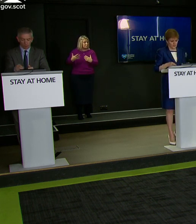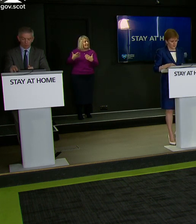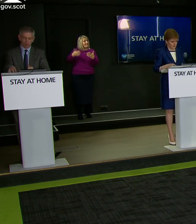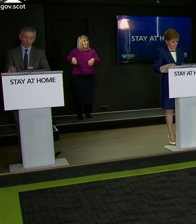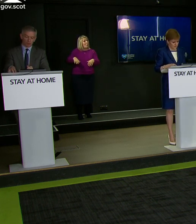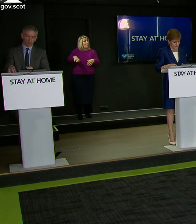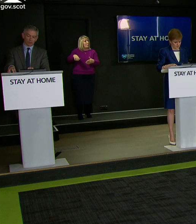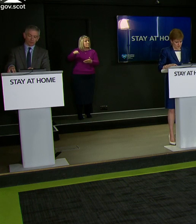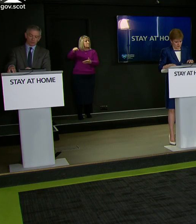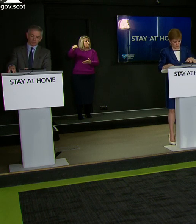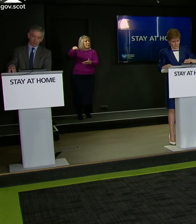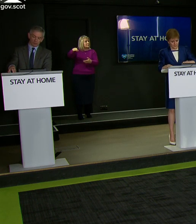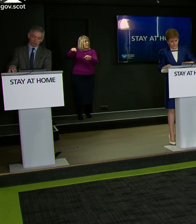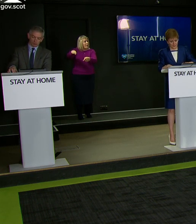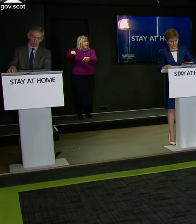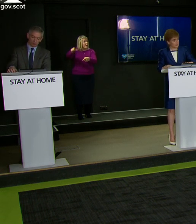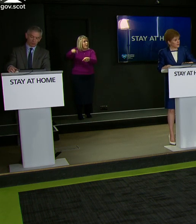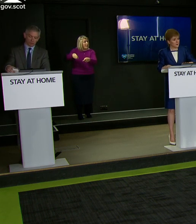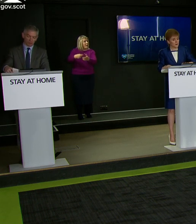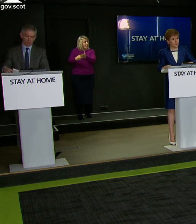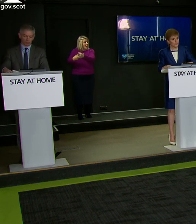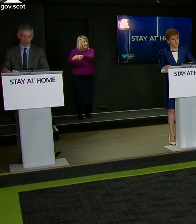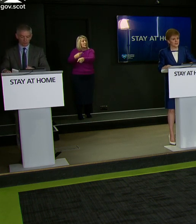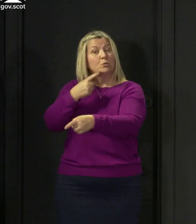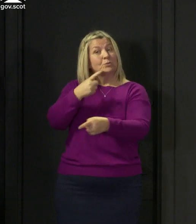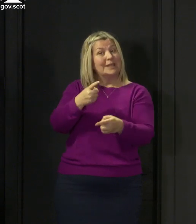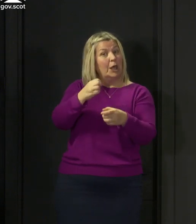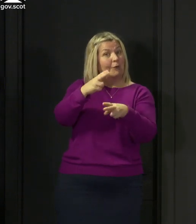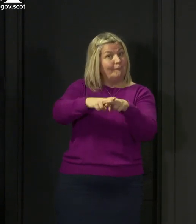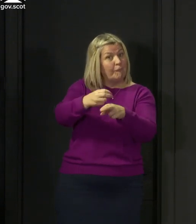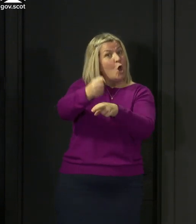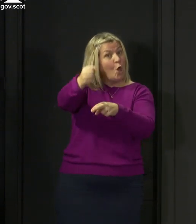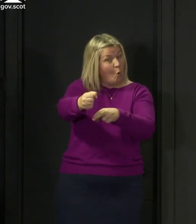longer in Scotland than in other parts of the UK if that is necessary?